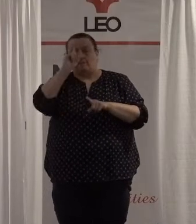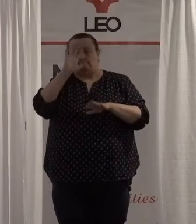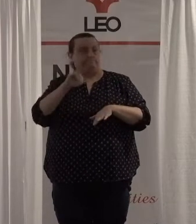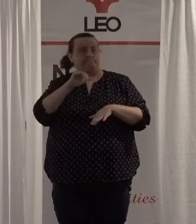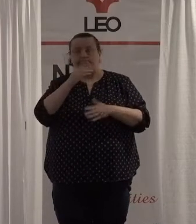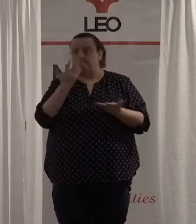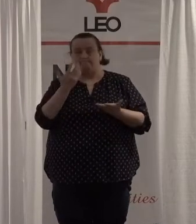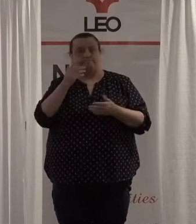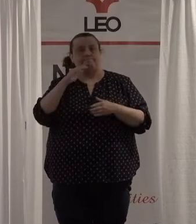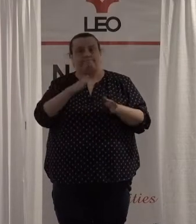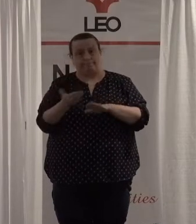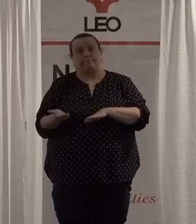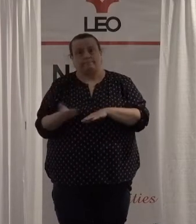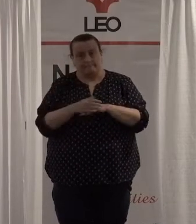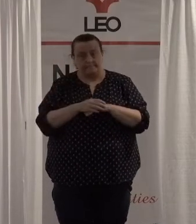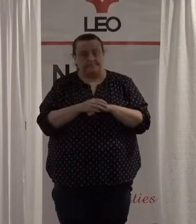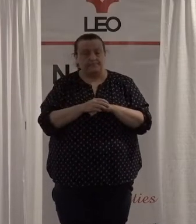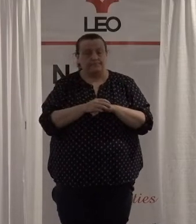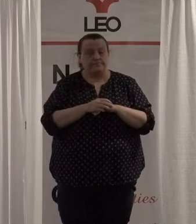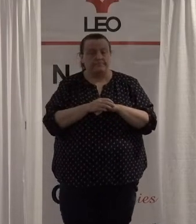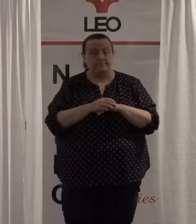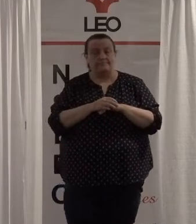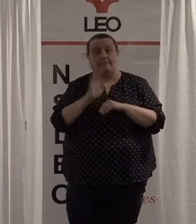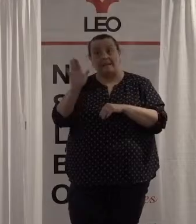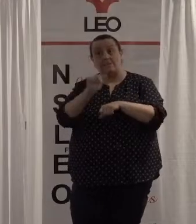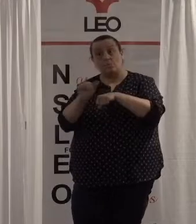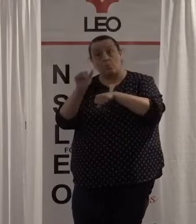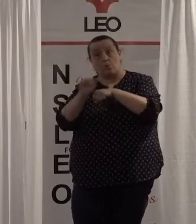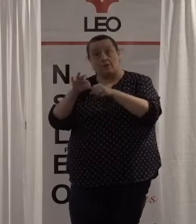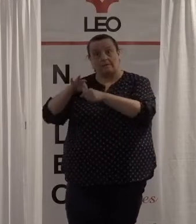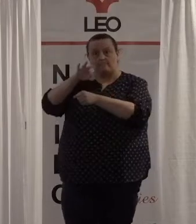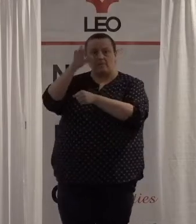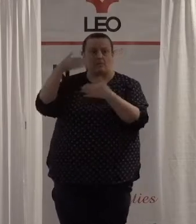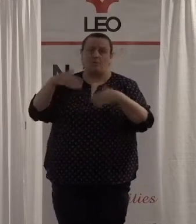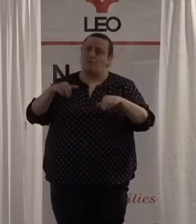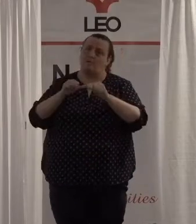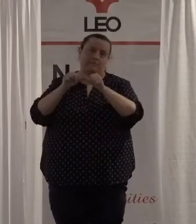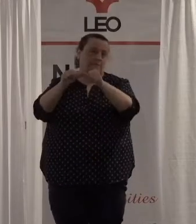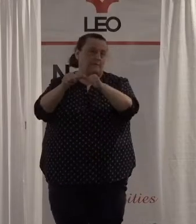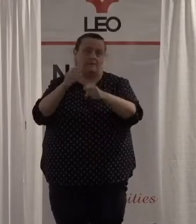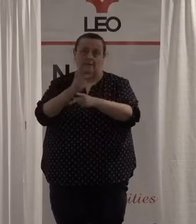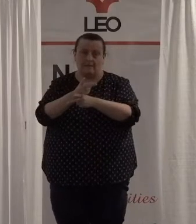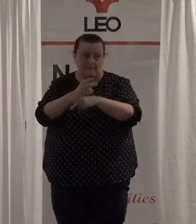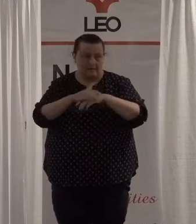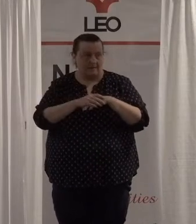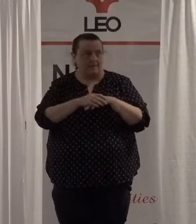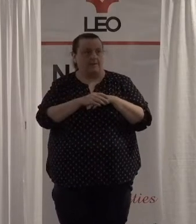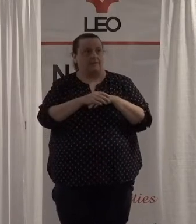BUT THE SPIRIT OF HIS WORK LIVES ON AND THE ALEX PEELER MIXED MEDIA AWARD